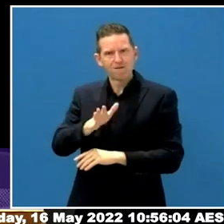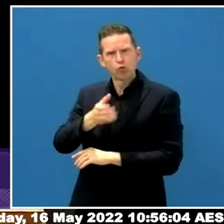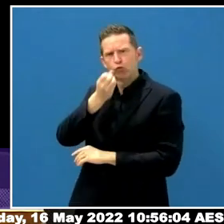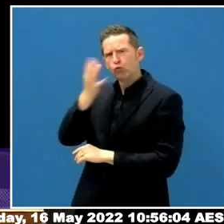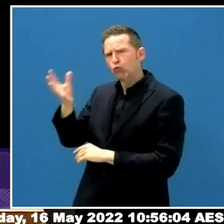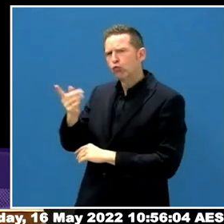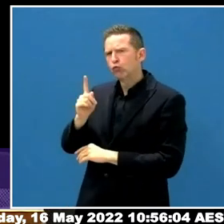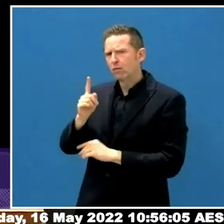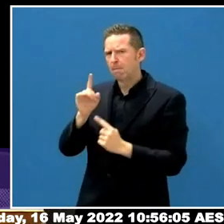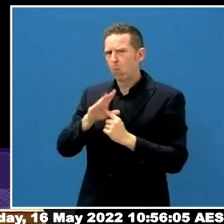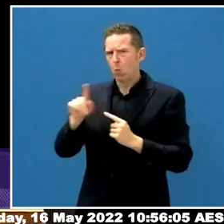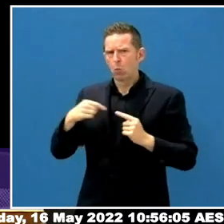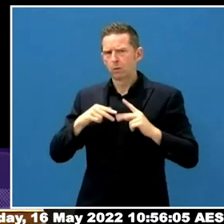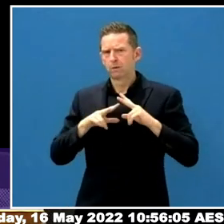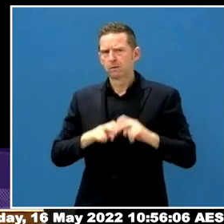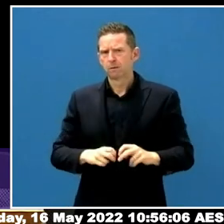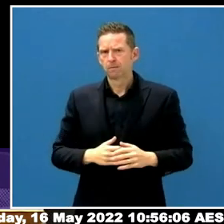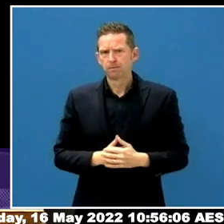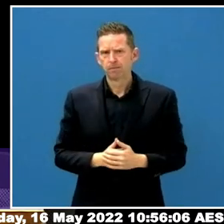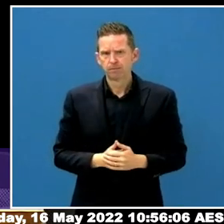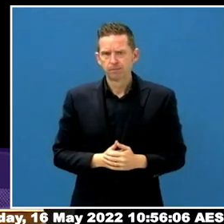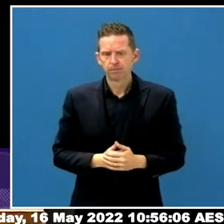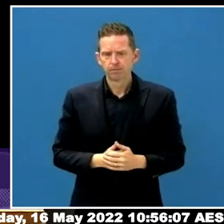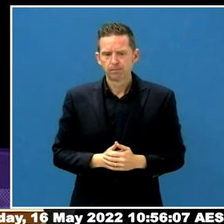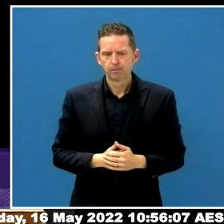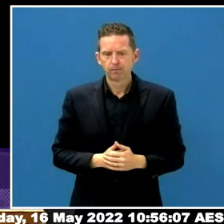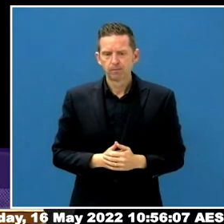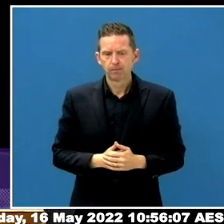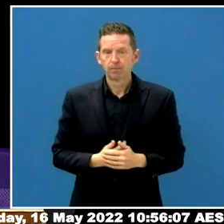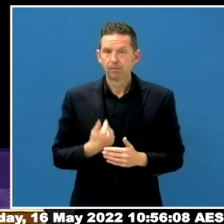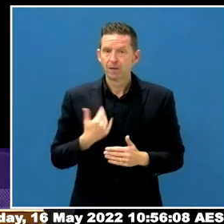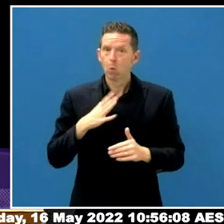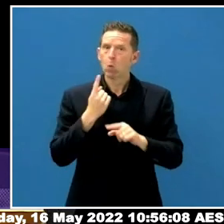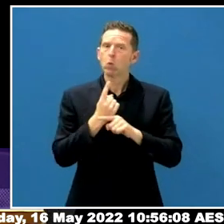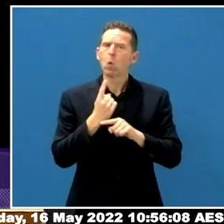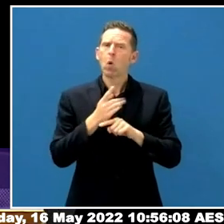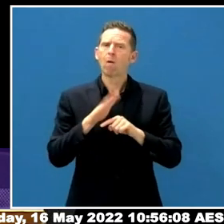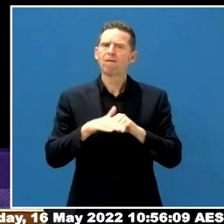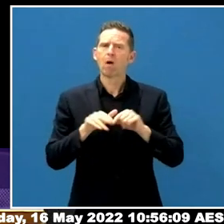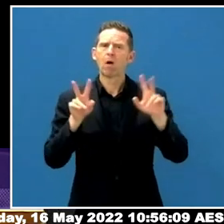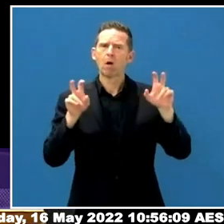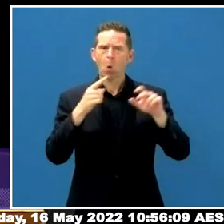Can I take this opportunity to refer to witness protections applying to this Royal